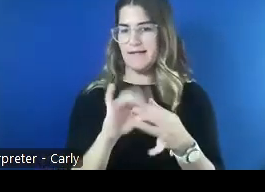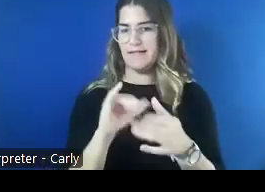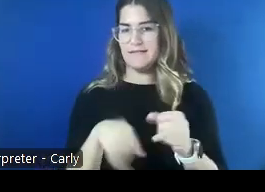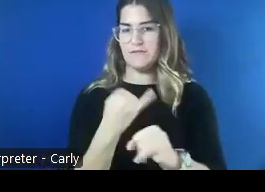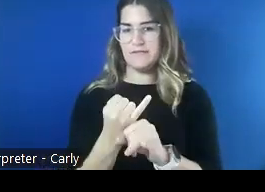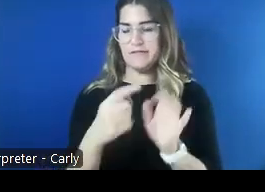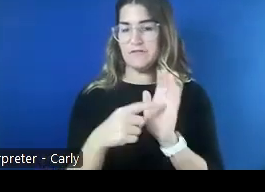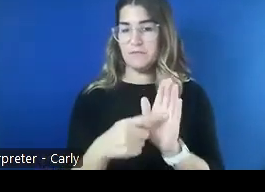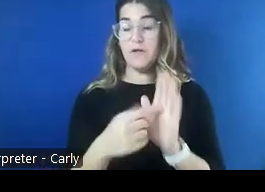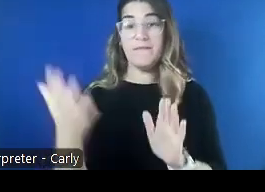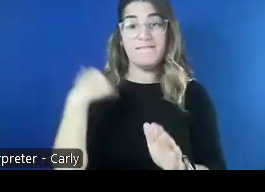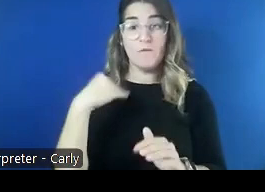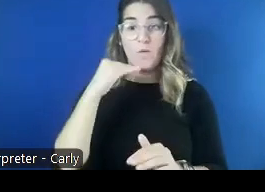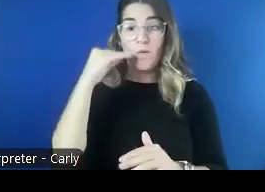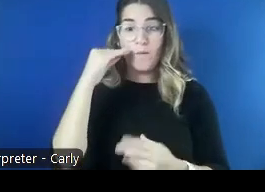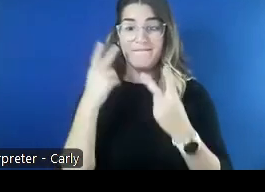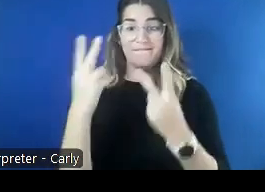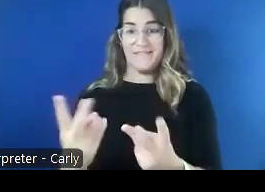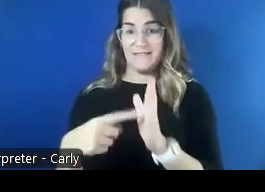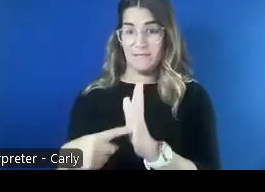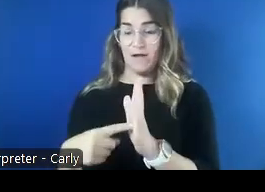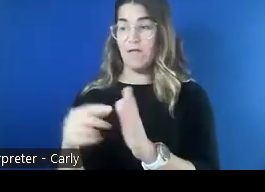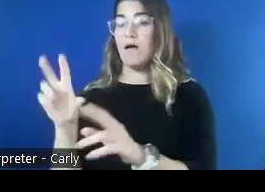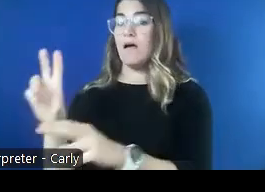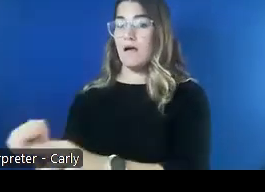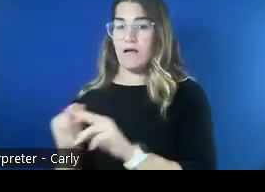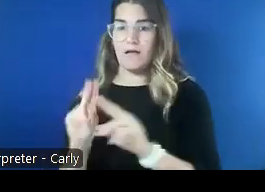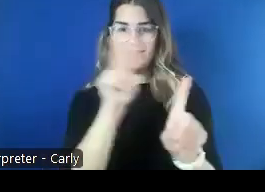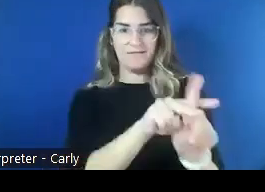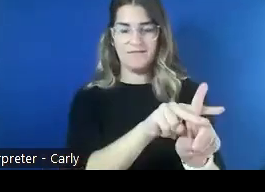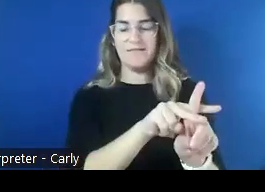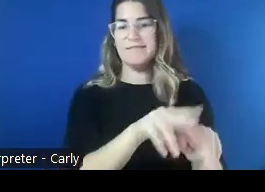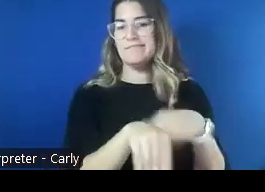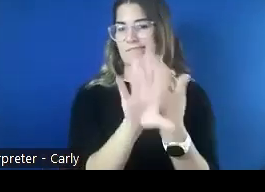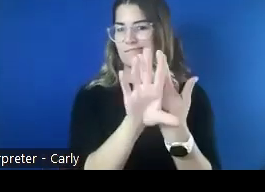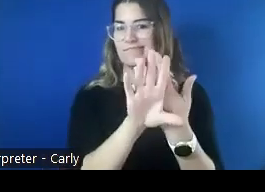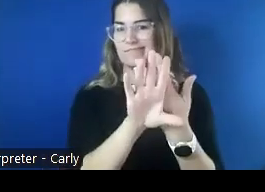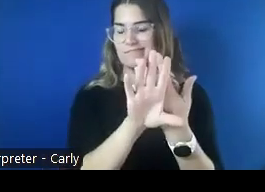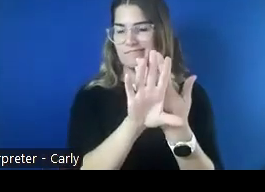a home visiting model and so when the pandemic hit we transitioned to a telea health model and